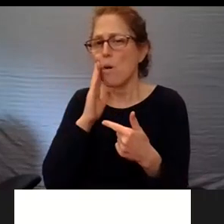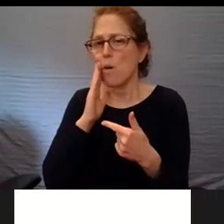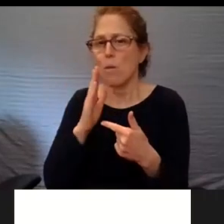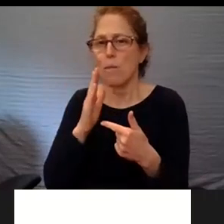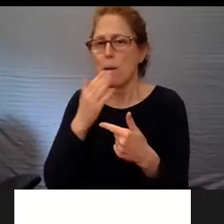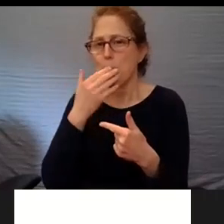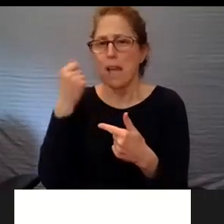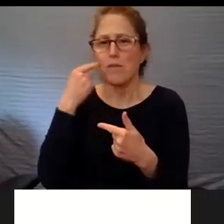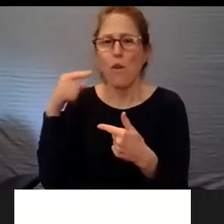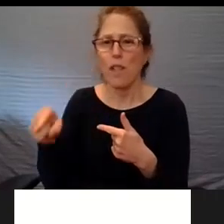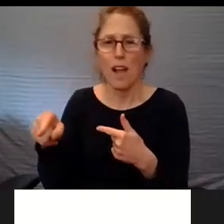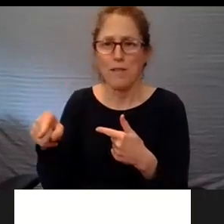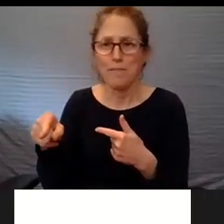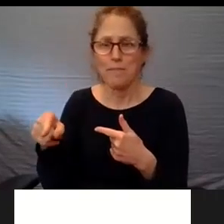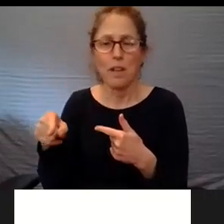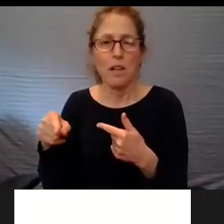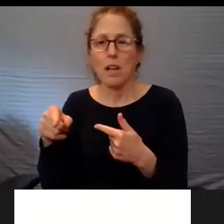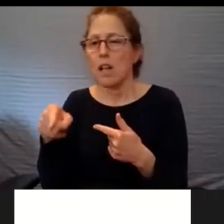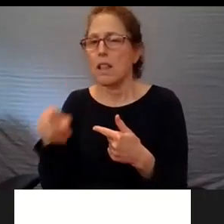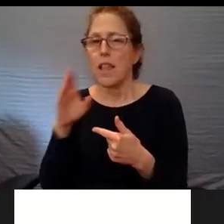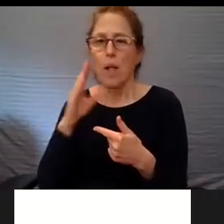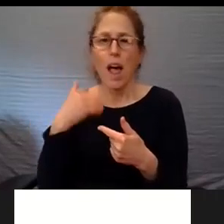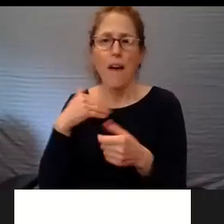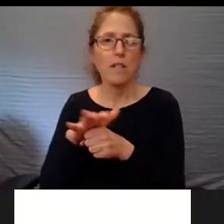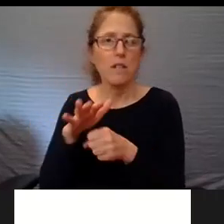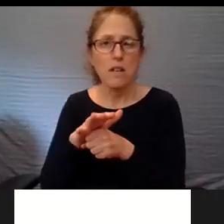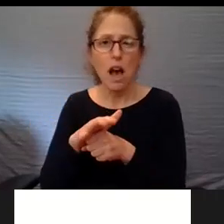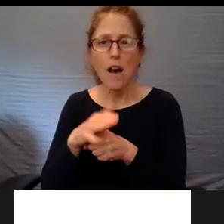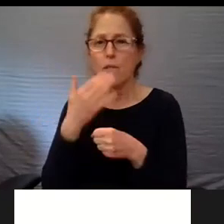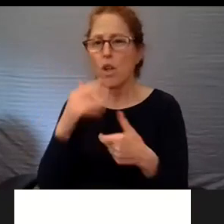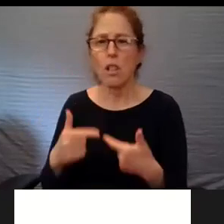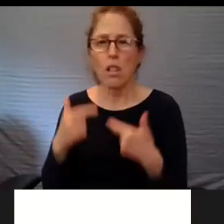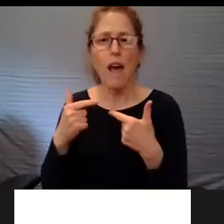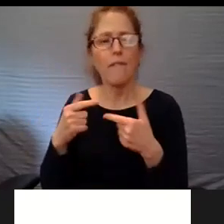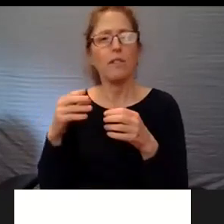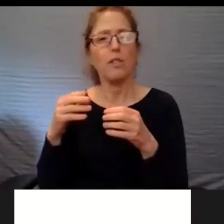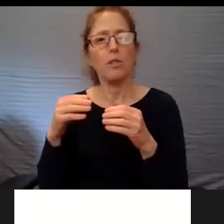That they are going to have enough well-being to justify the use of that scarce resource.